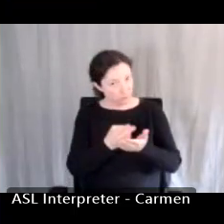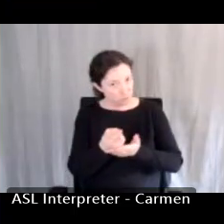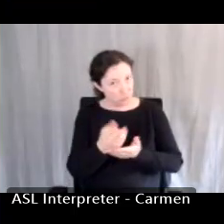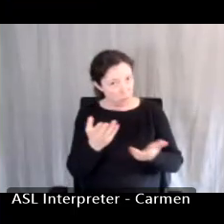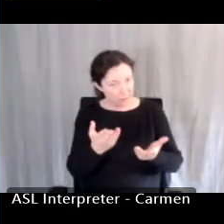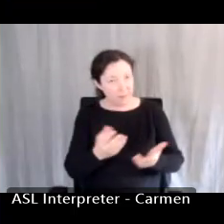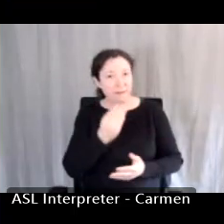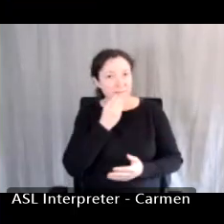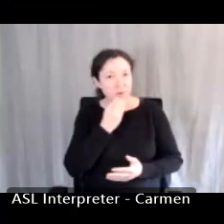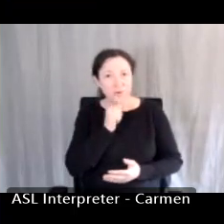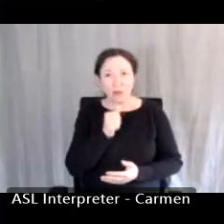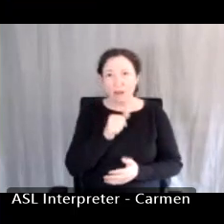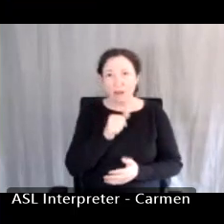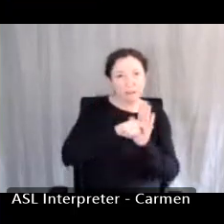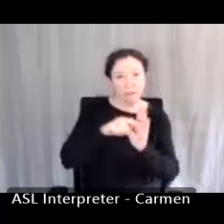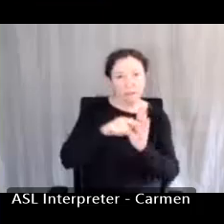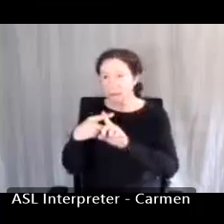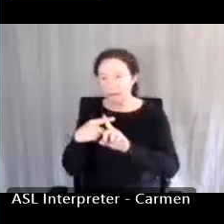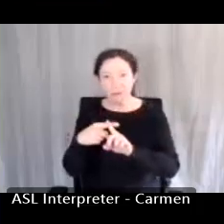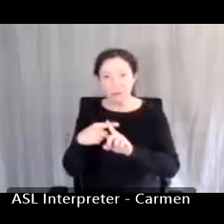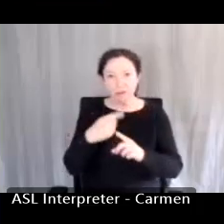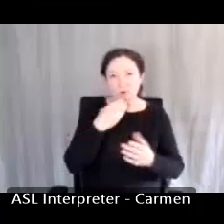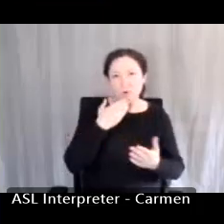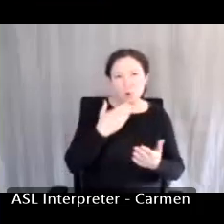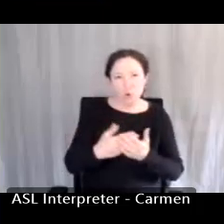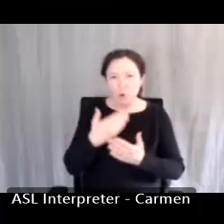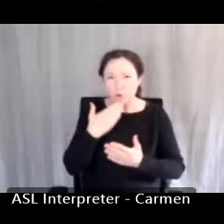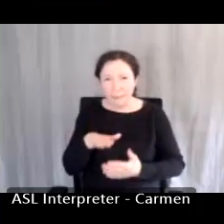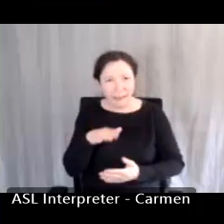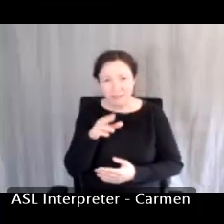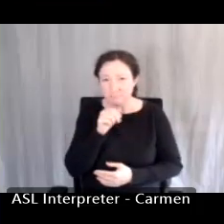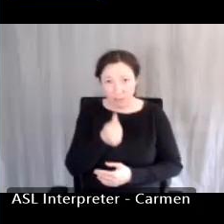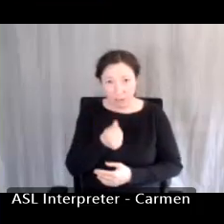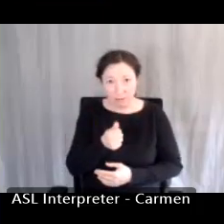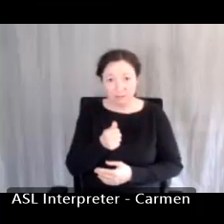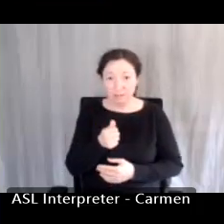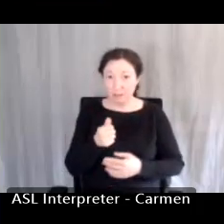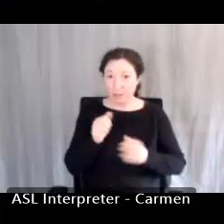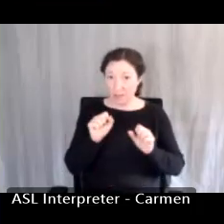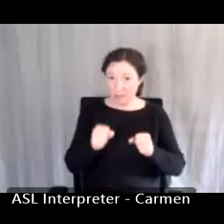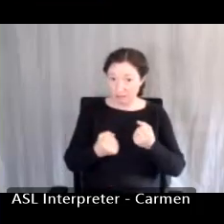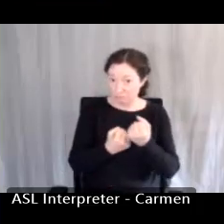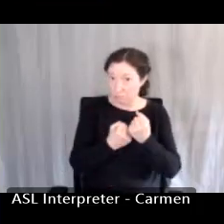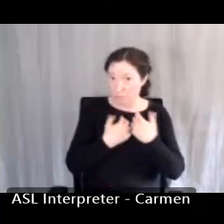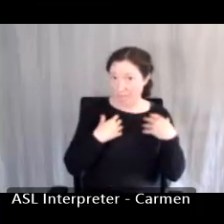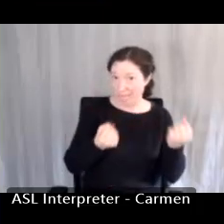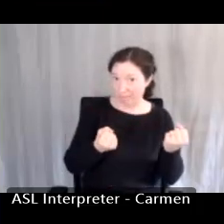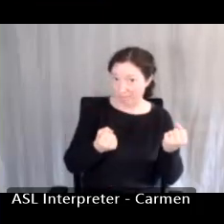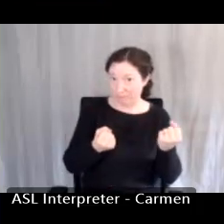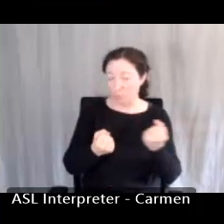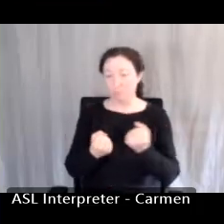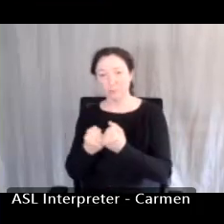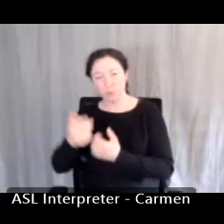It's just doing something to your body. And is that promoting health or is that promoting disease? So I, I do say this is a biochemical environmental